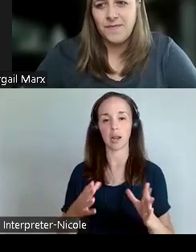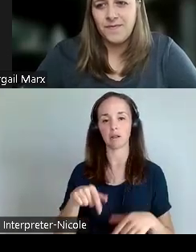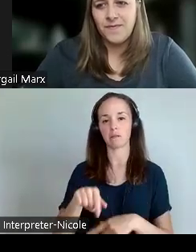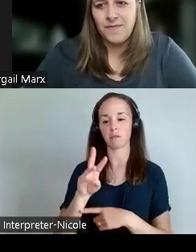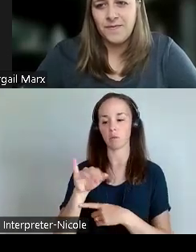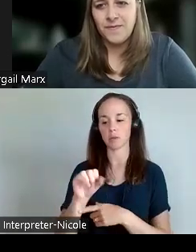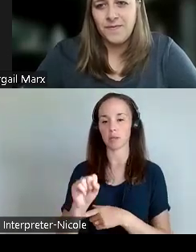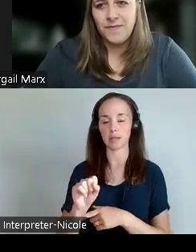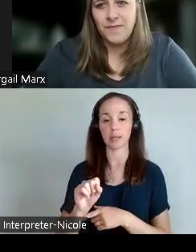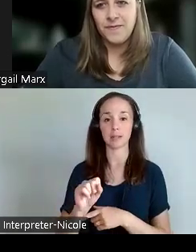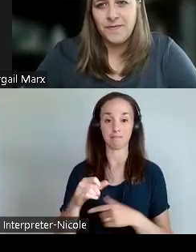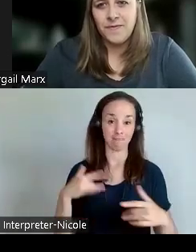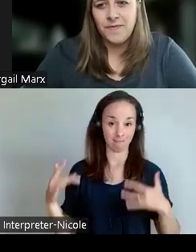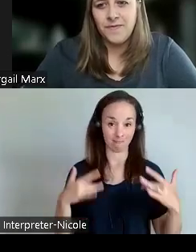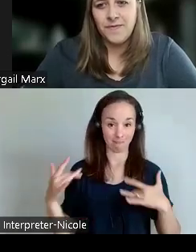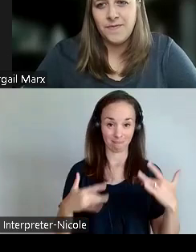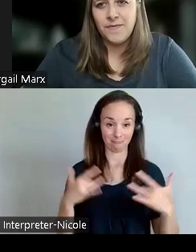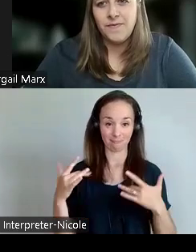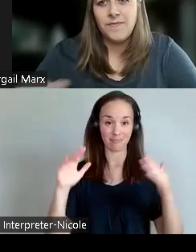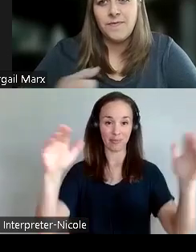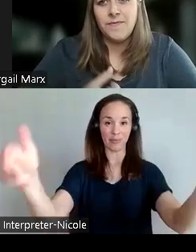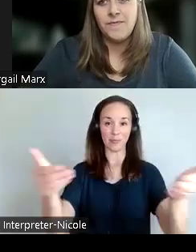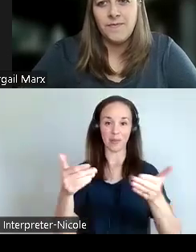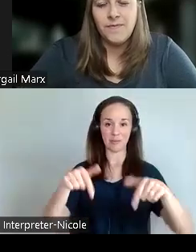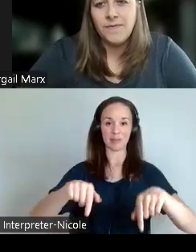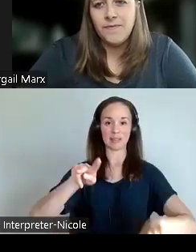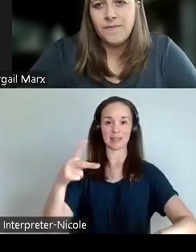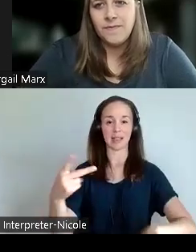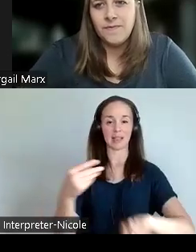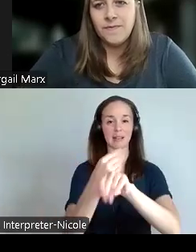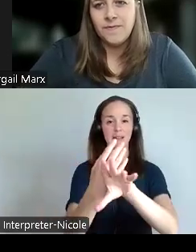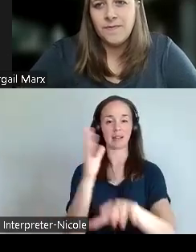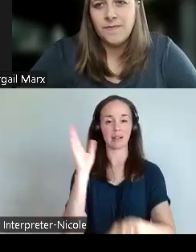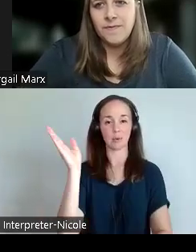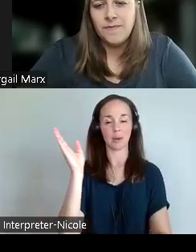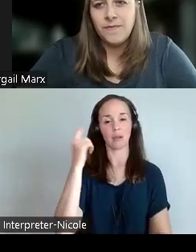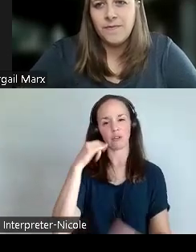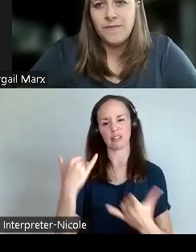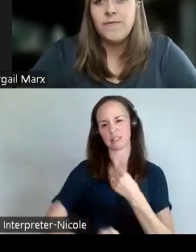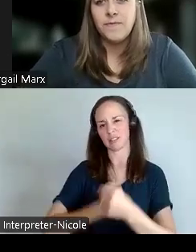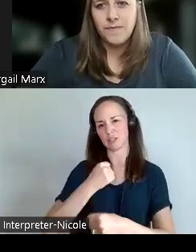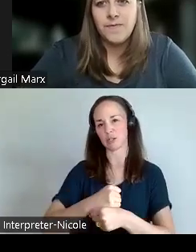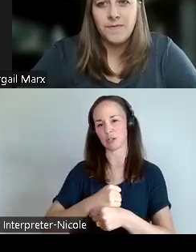And I'm excited to welcome you to our second webinar for this year for WisTech, which is